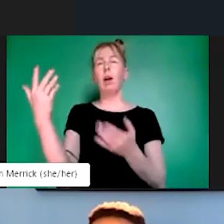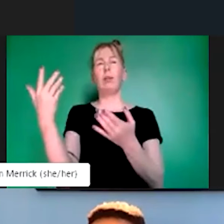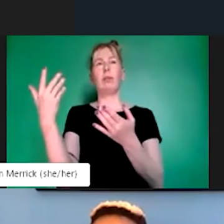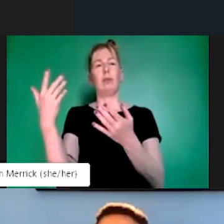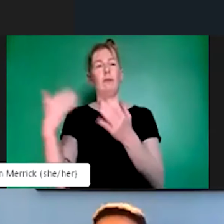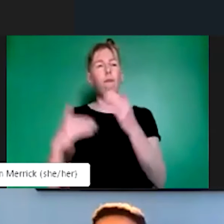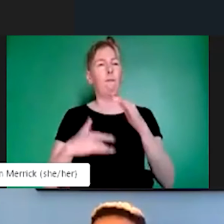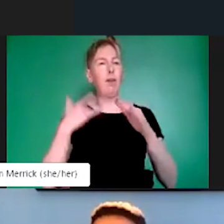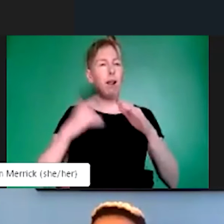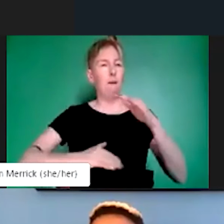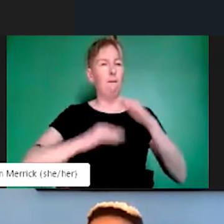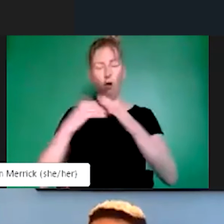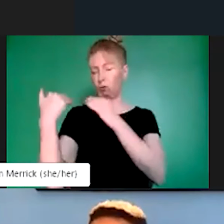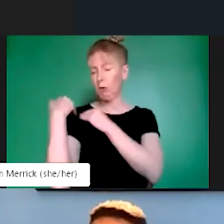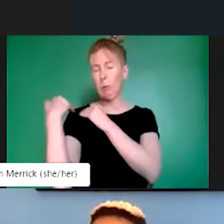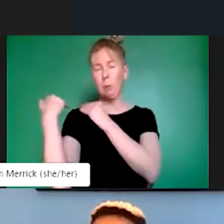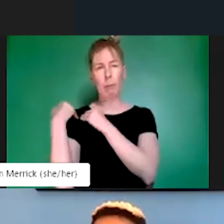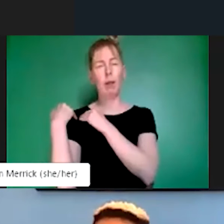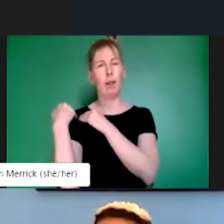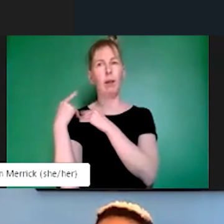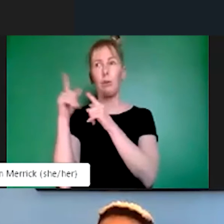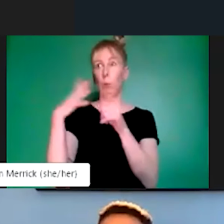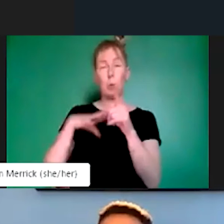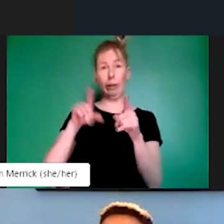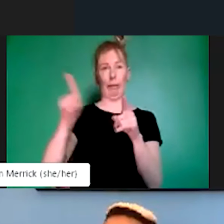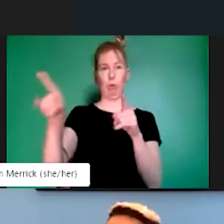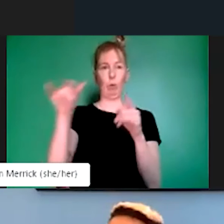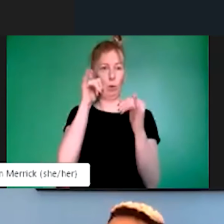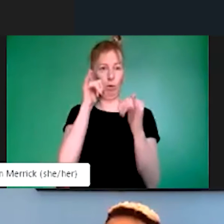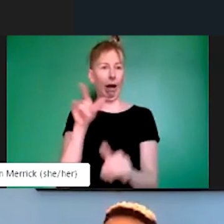need to be the one who checks them. And I think this is where the disparity in the